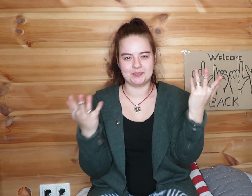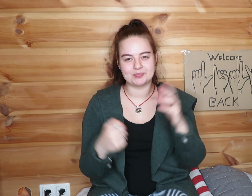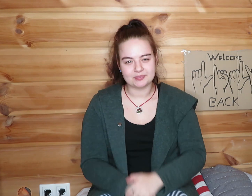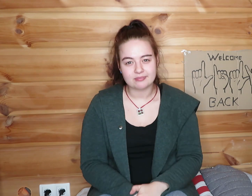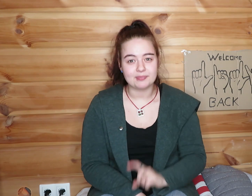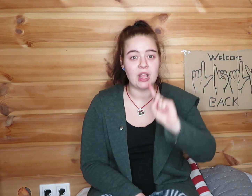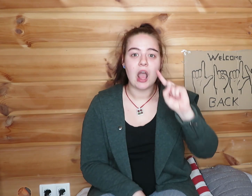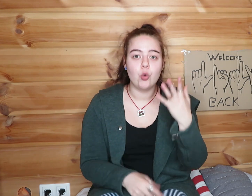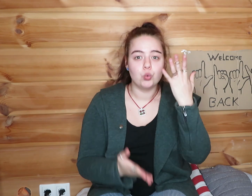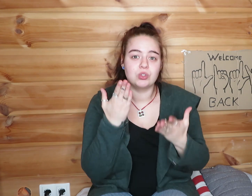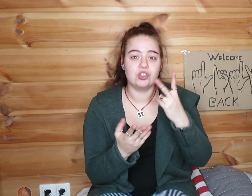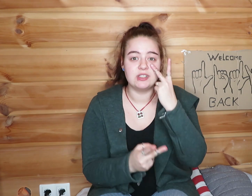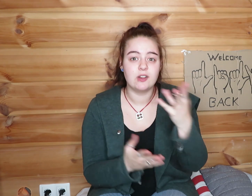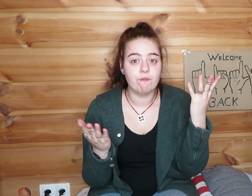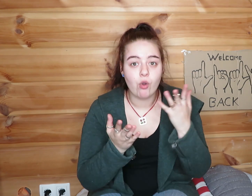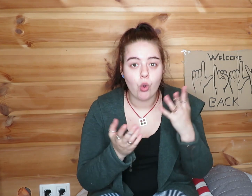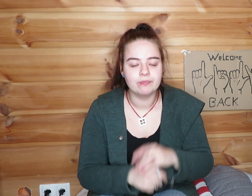You also can spot differences in signing in another area.